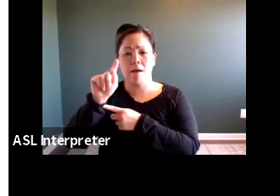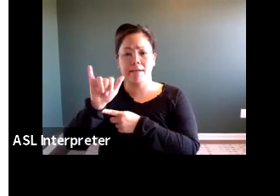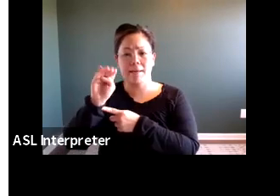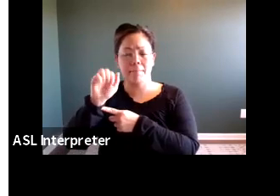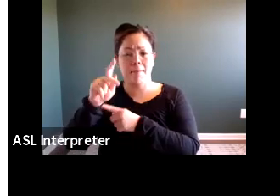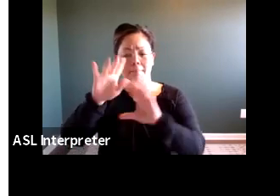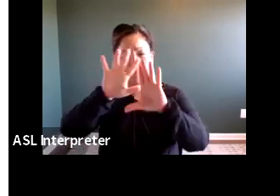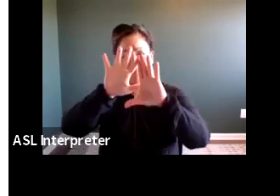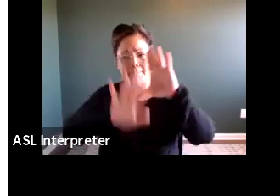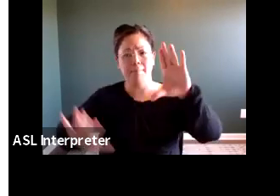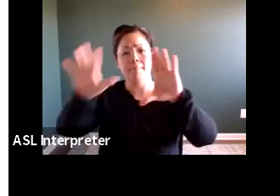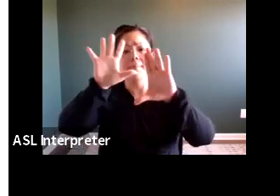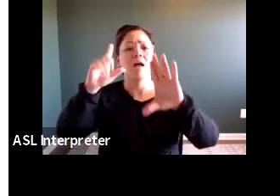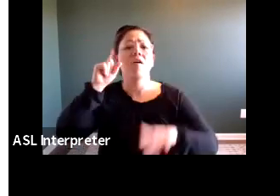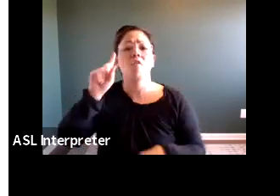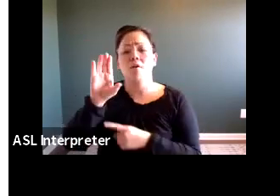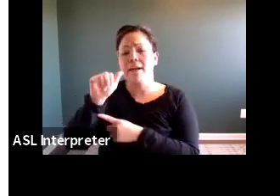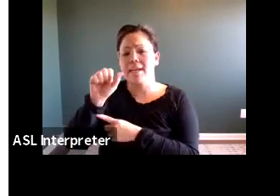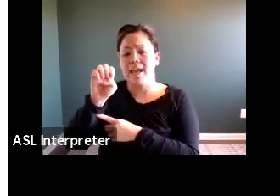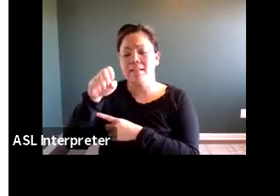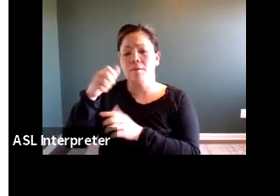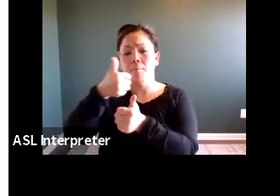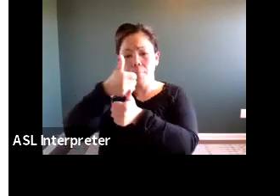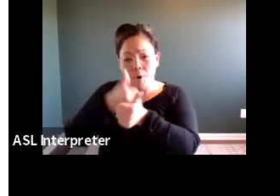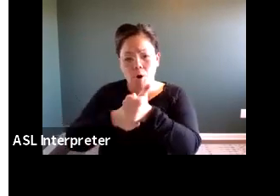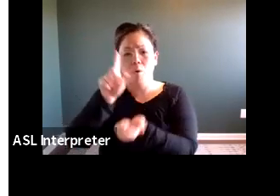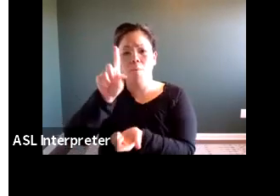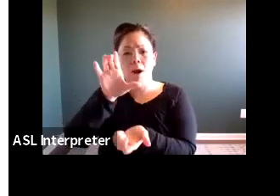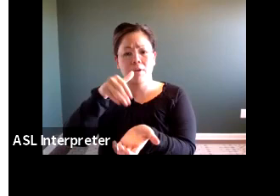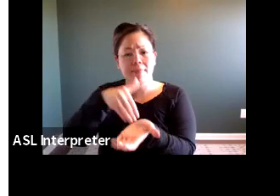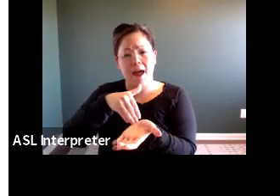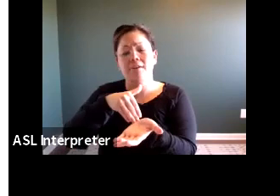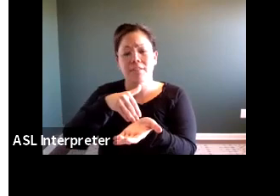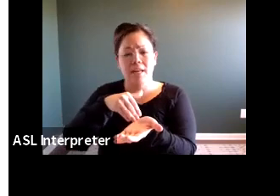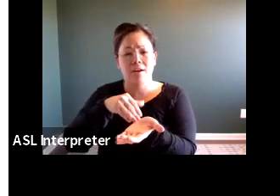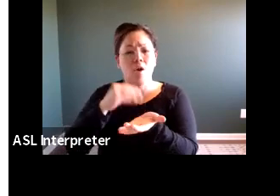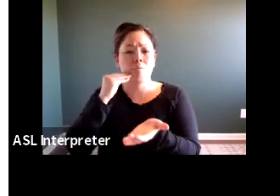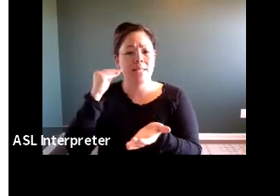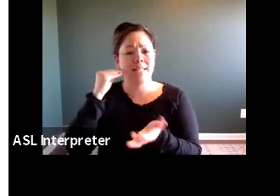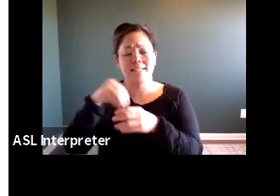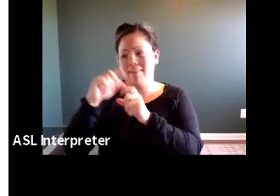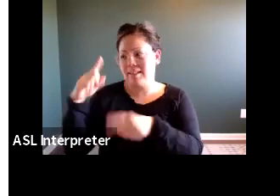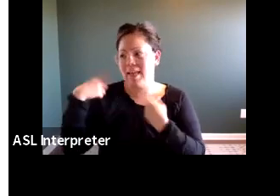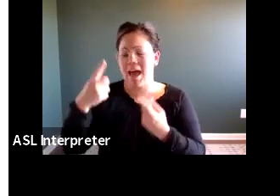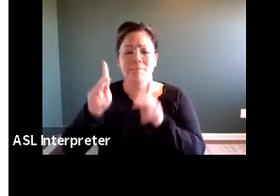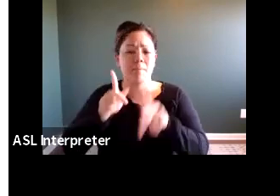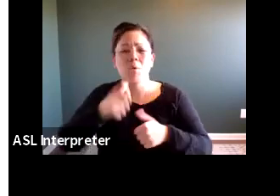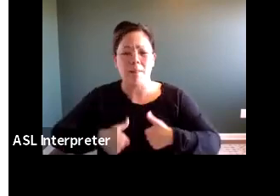per a hundred thousand residents in the past week. So this really is the more important map right now